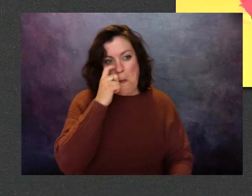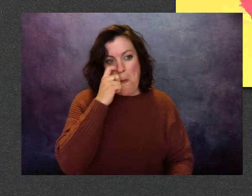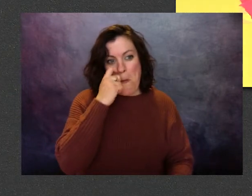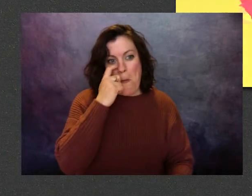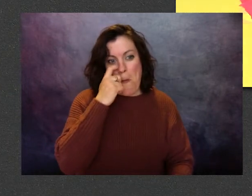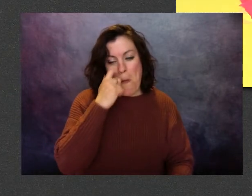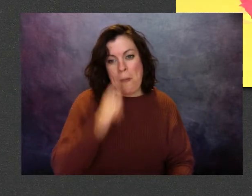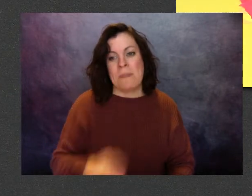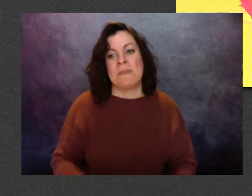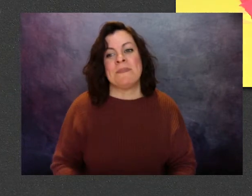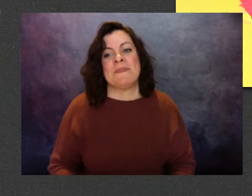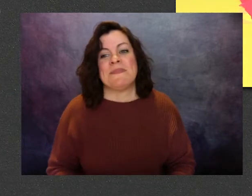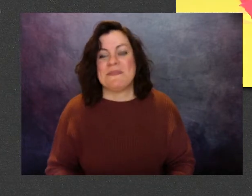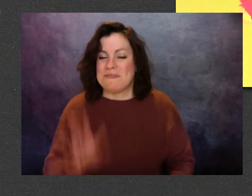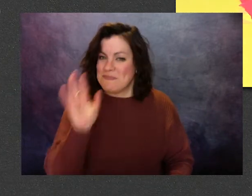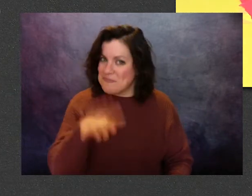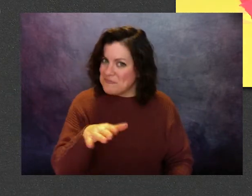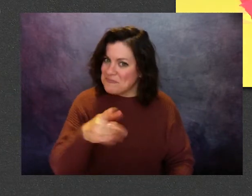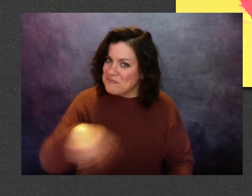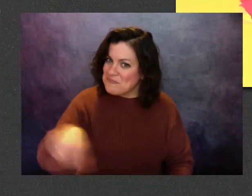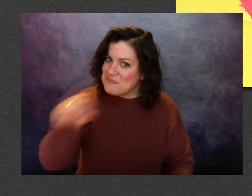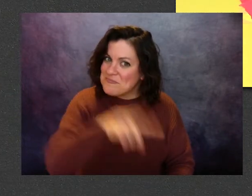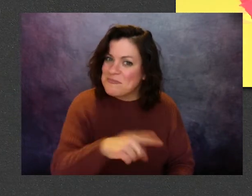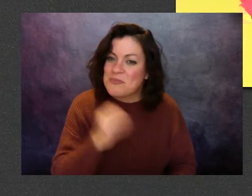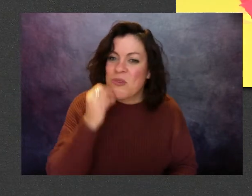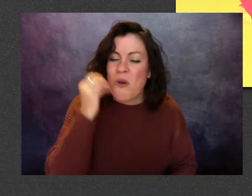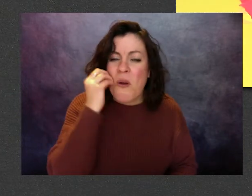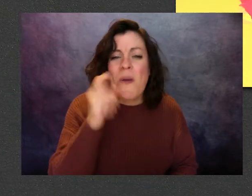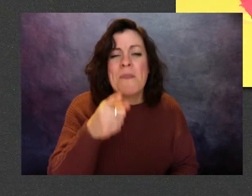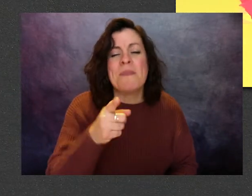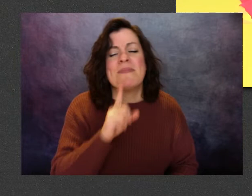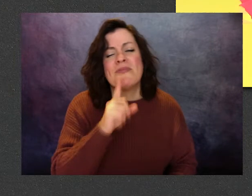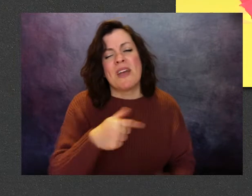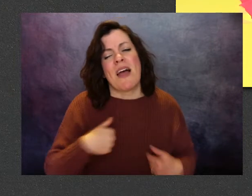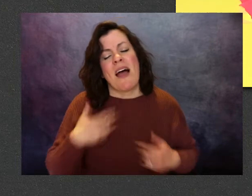Boys and girls at home, I had such an awesome day with you.